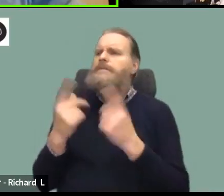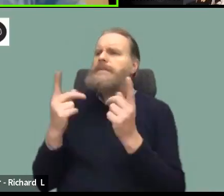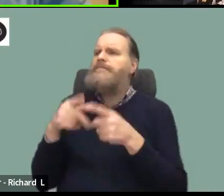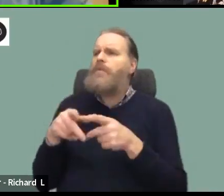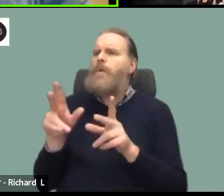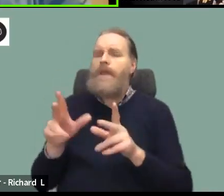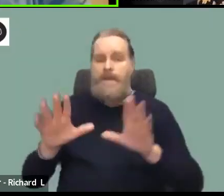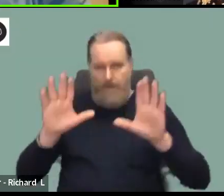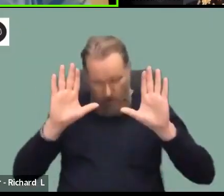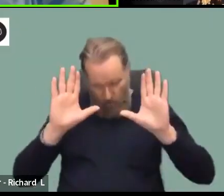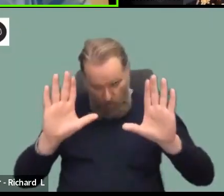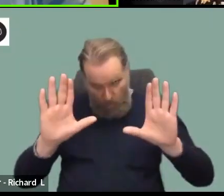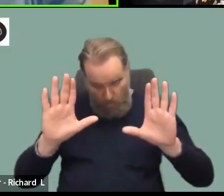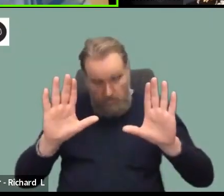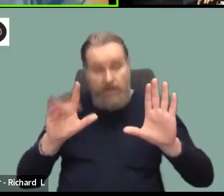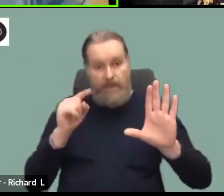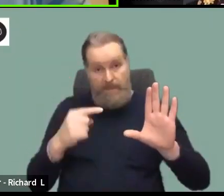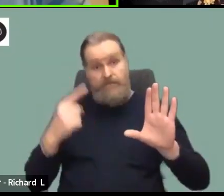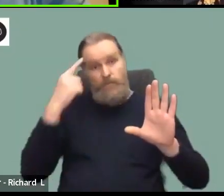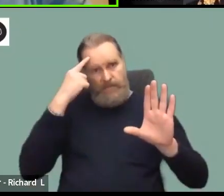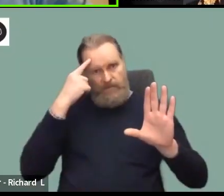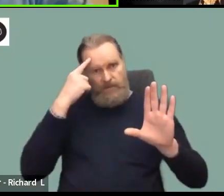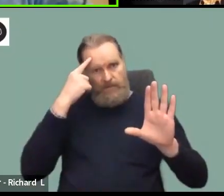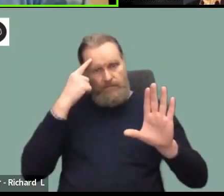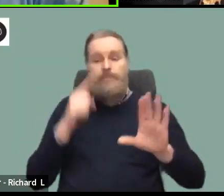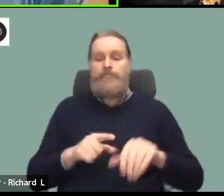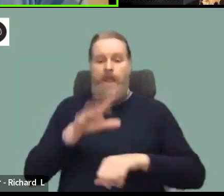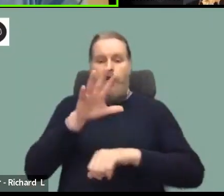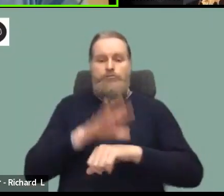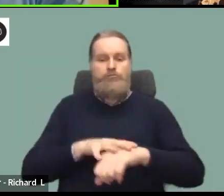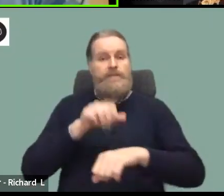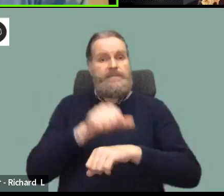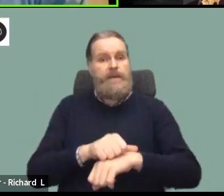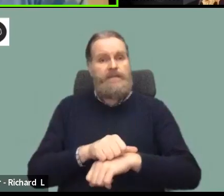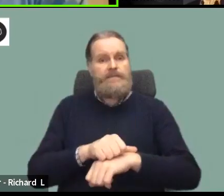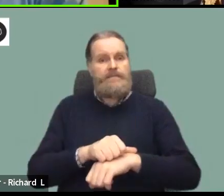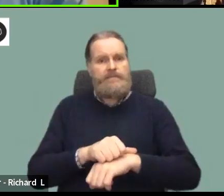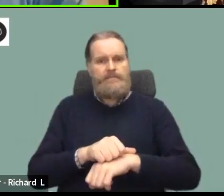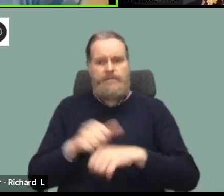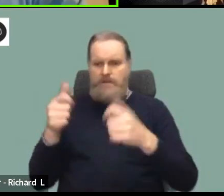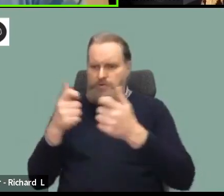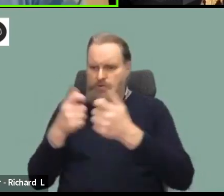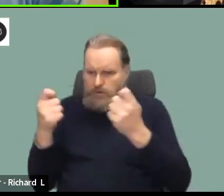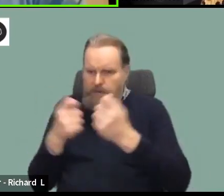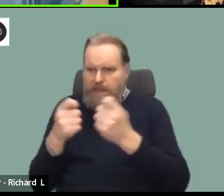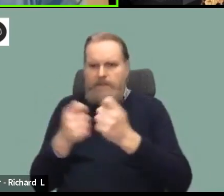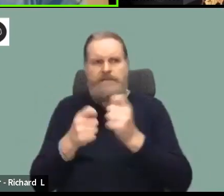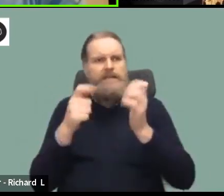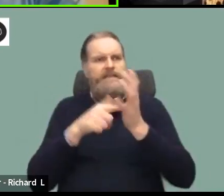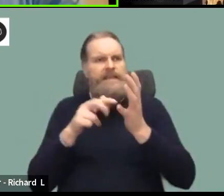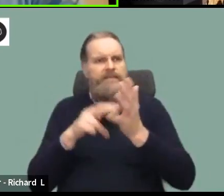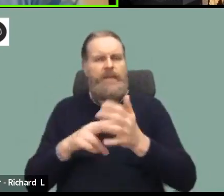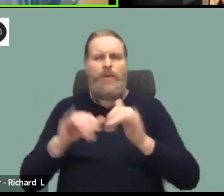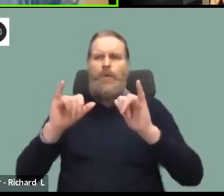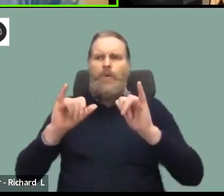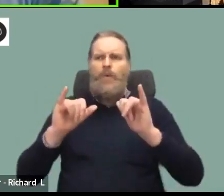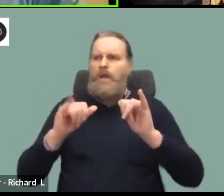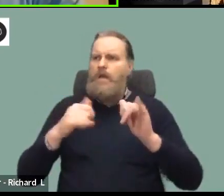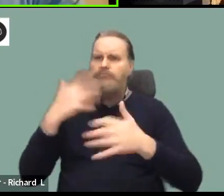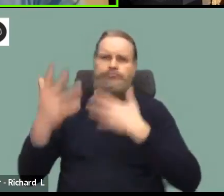Isn't there another way. I hope that if we just take one step back and. d say to ourselves, right d say to ourselves, right. If over d say to ourselves, right. If over christmas we're going to see pCs in the headlines and